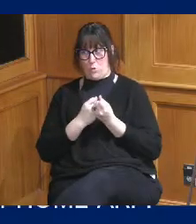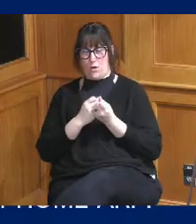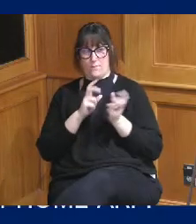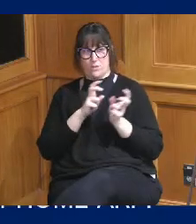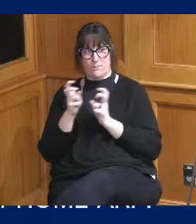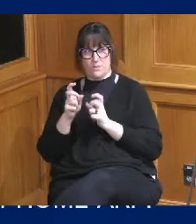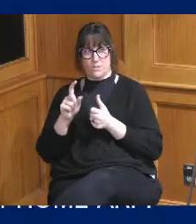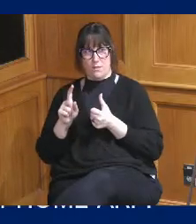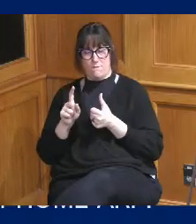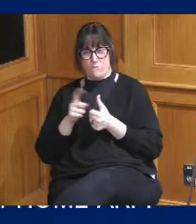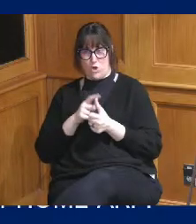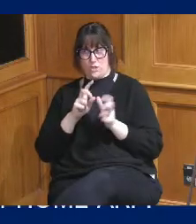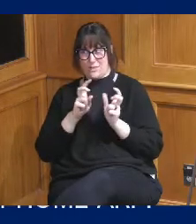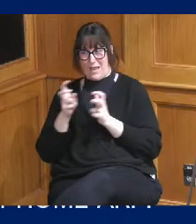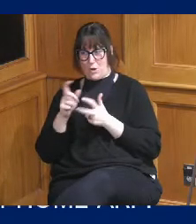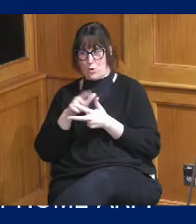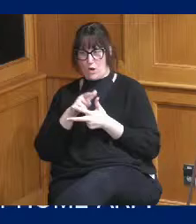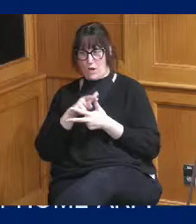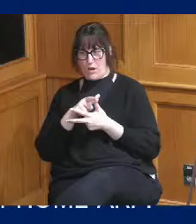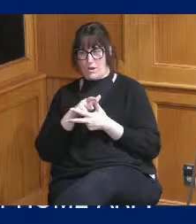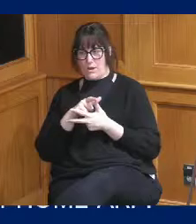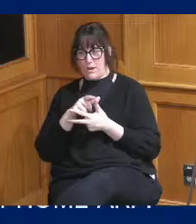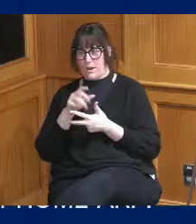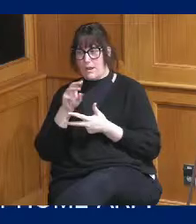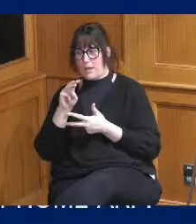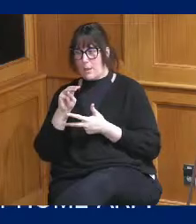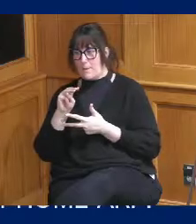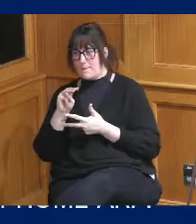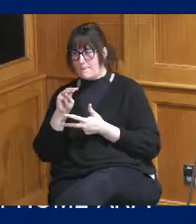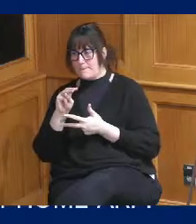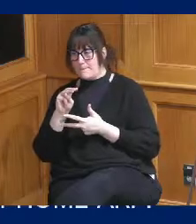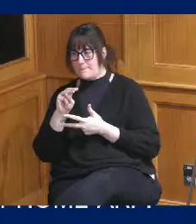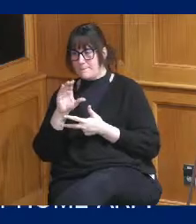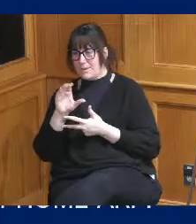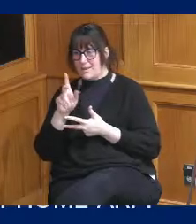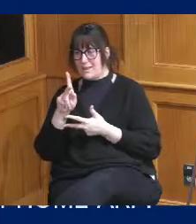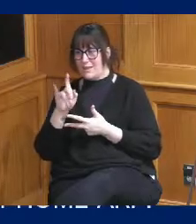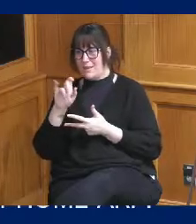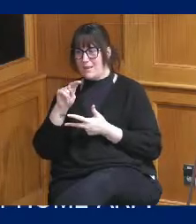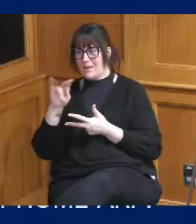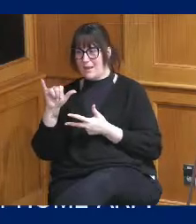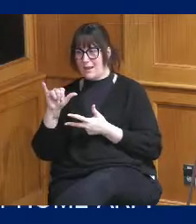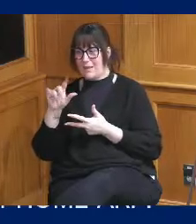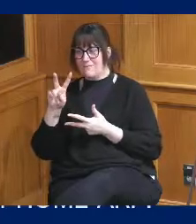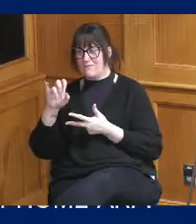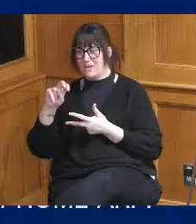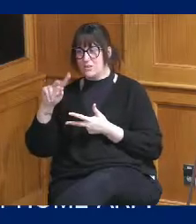first category includes Kento Supportive Services which provide Supportive Services to individuals